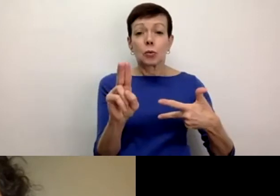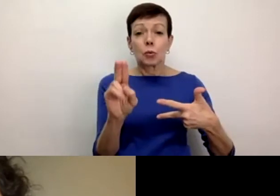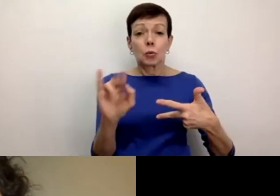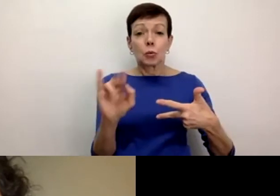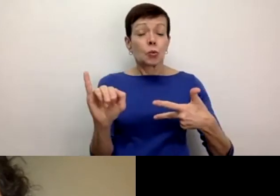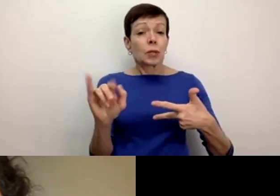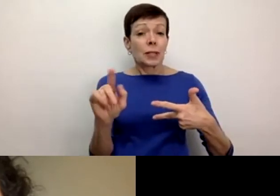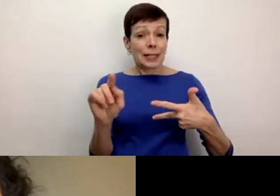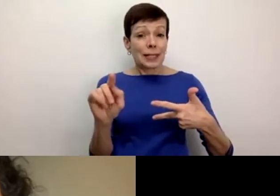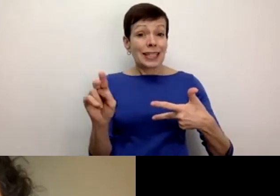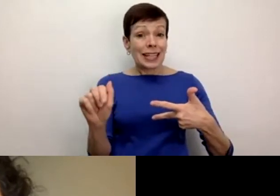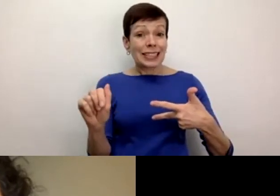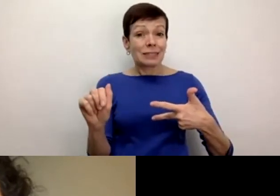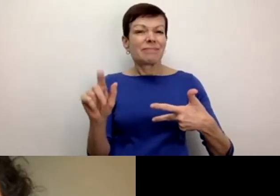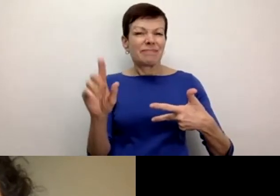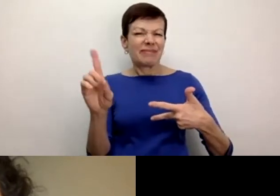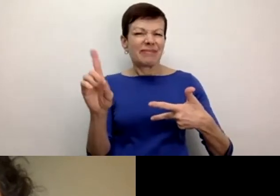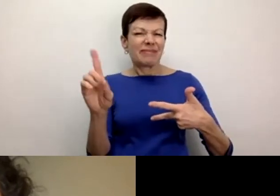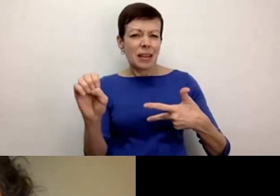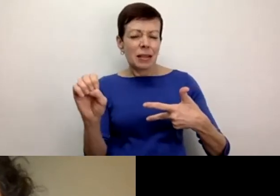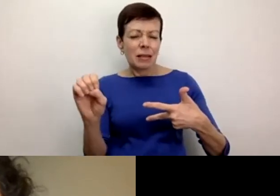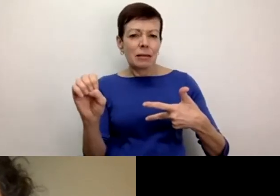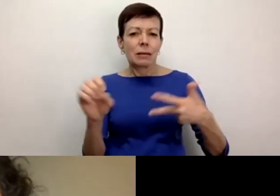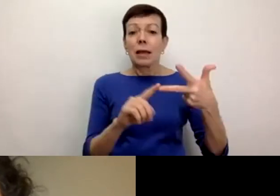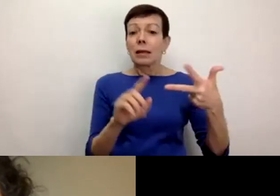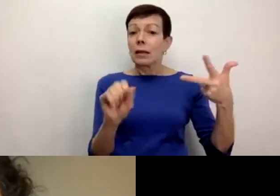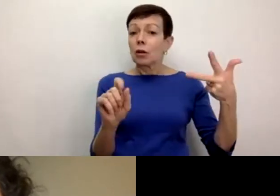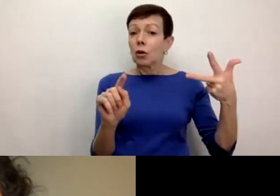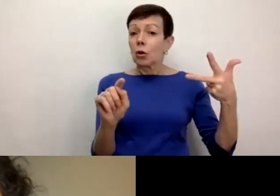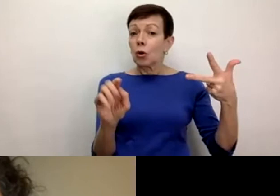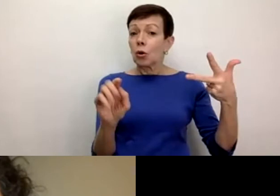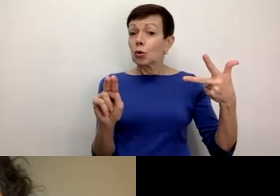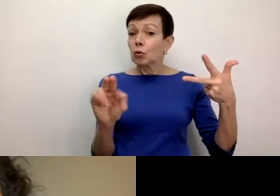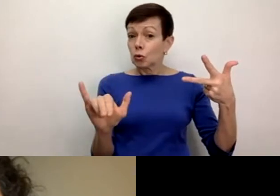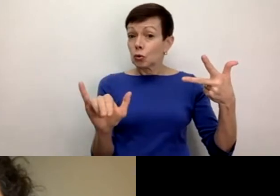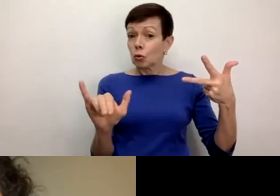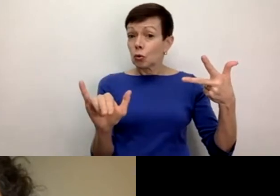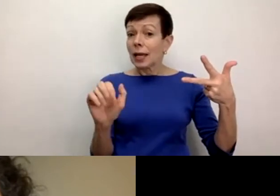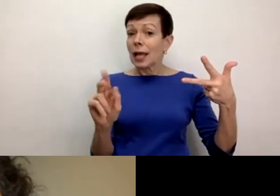Dene; as well as the Stoney Nakoda people and their language.